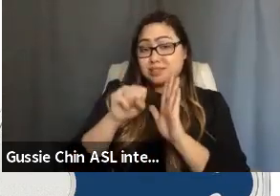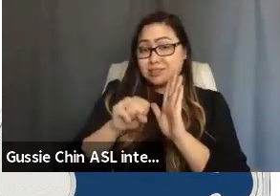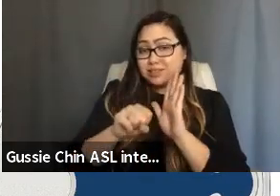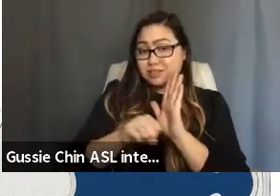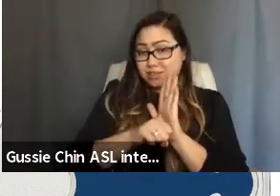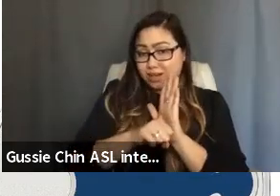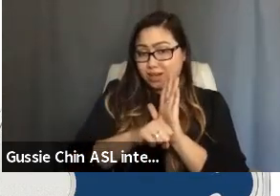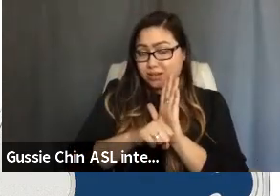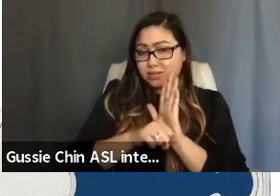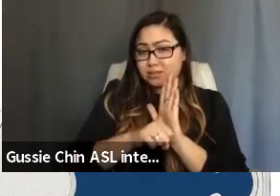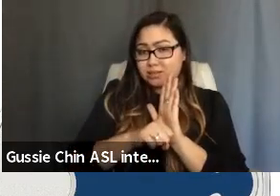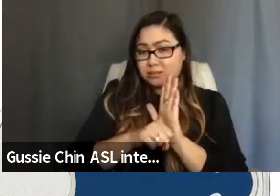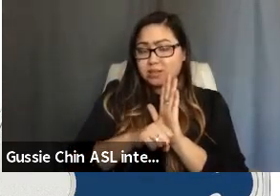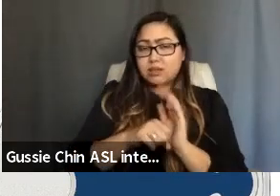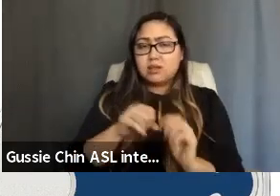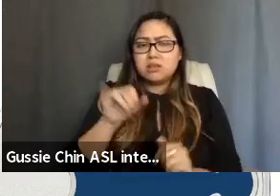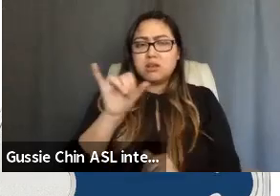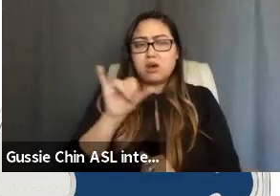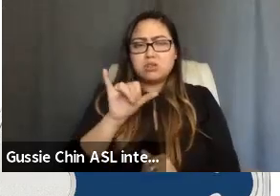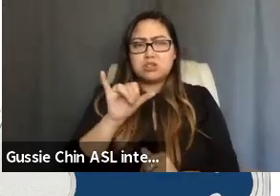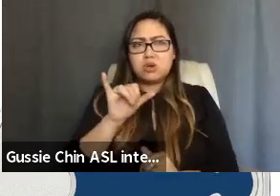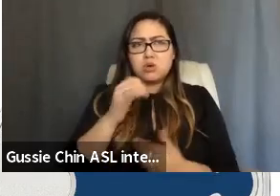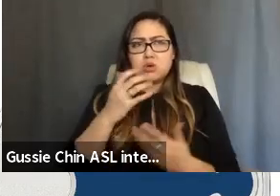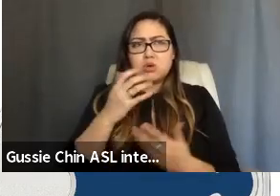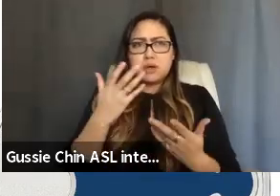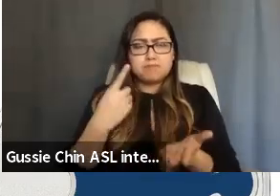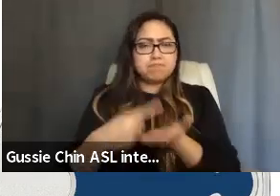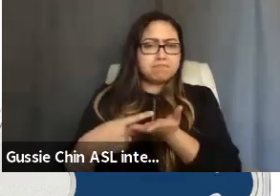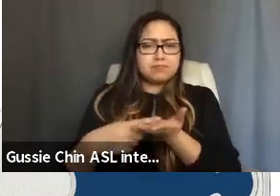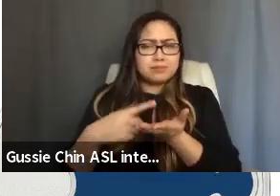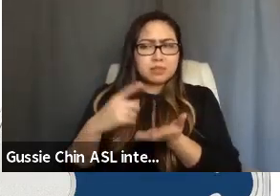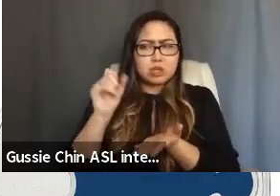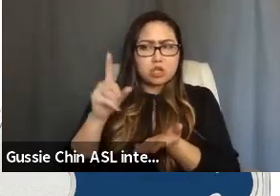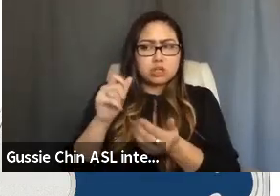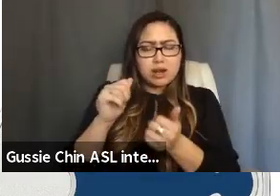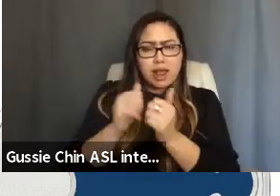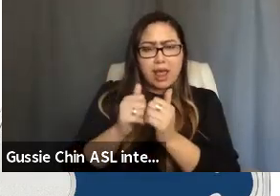states there's also the question of how much have you been able to coordinate